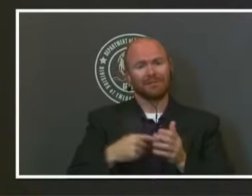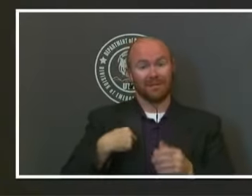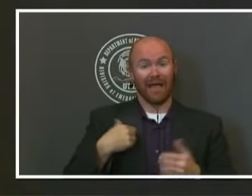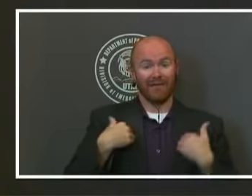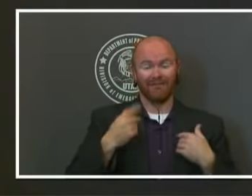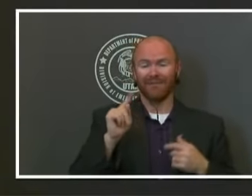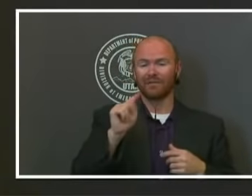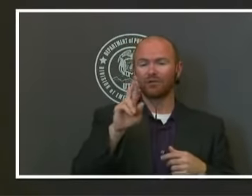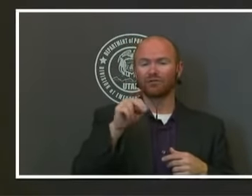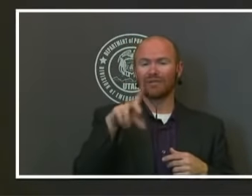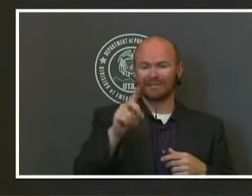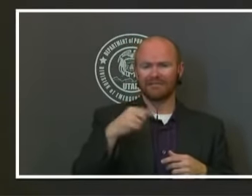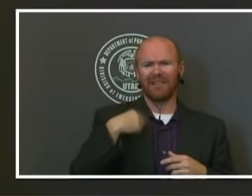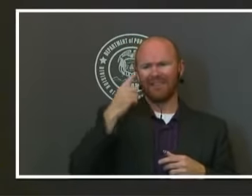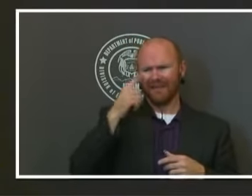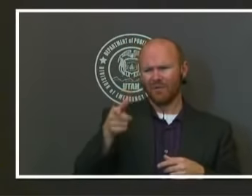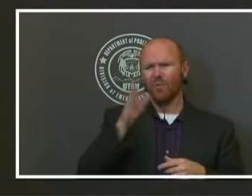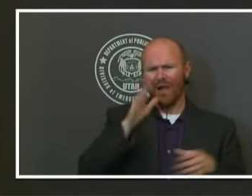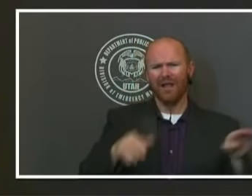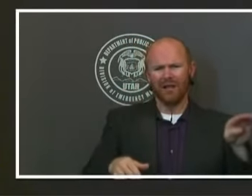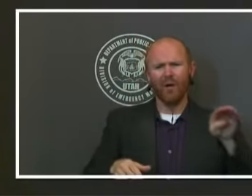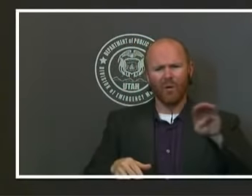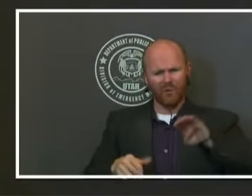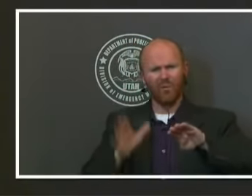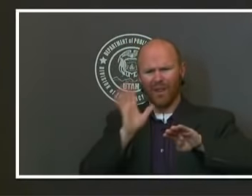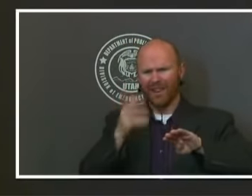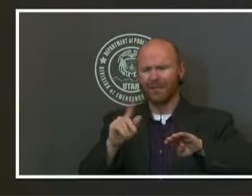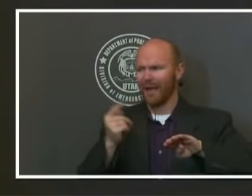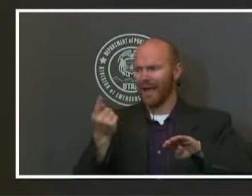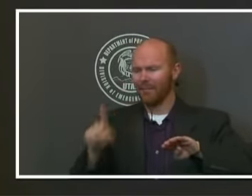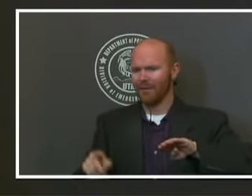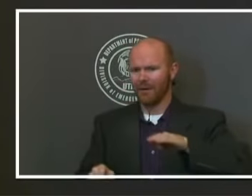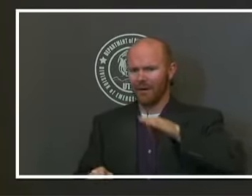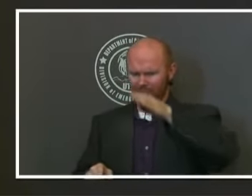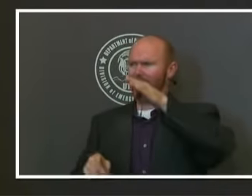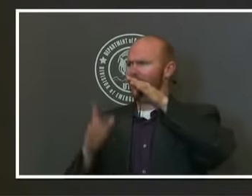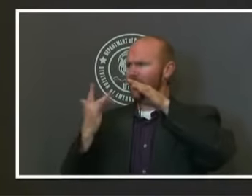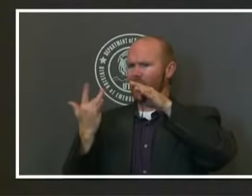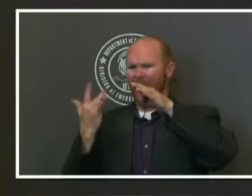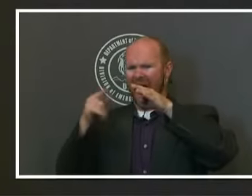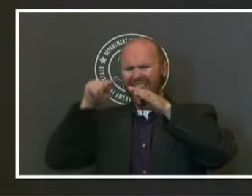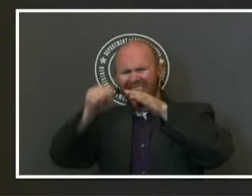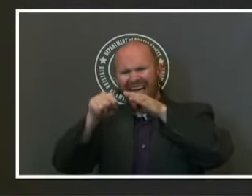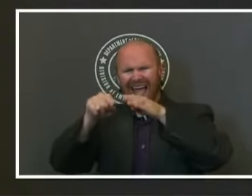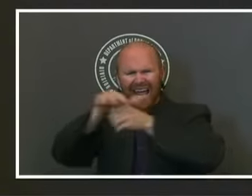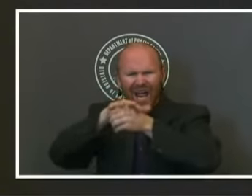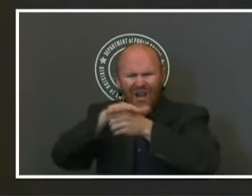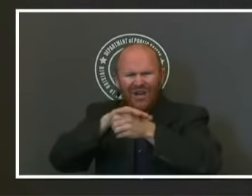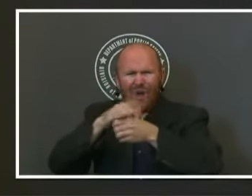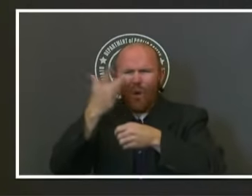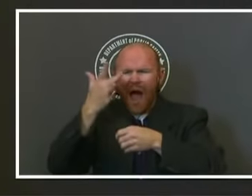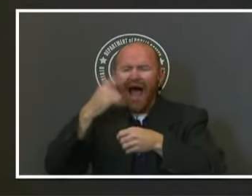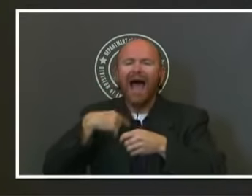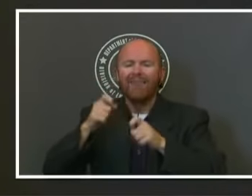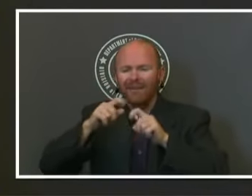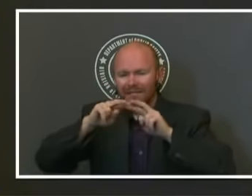the direction we don't know why an outbreak at someplace so it's